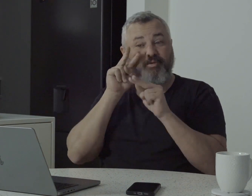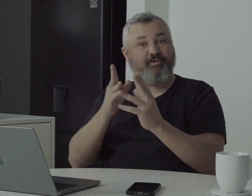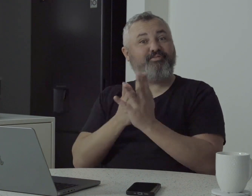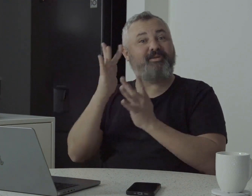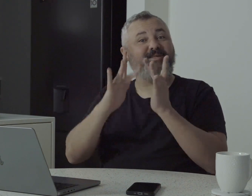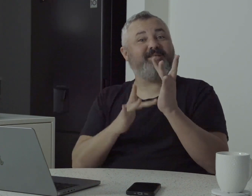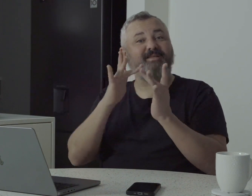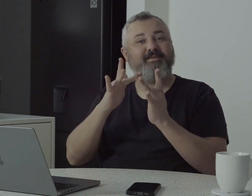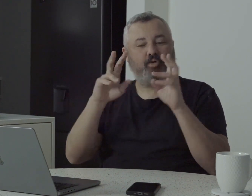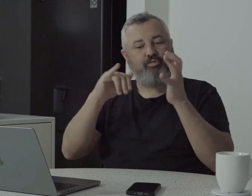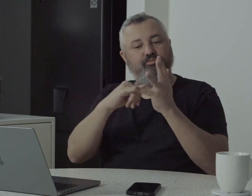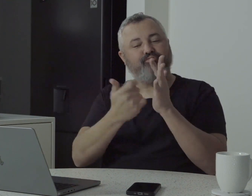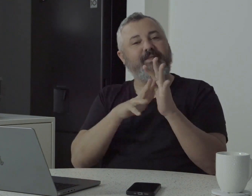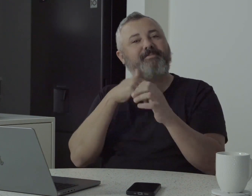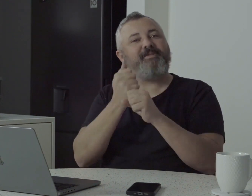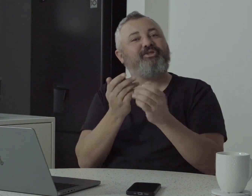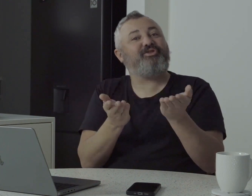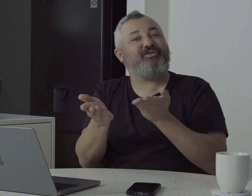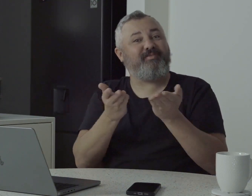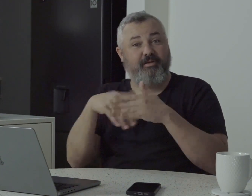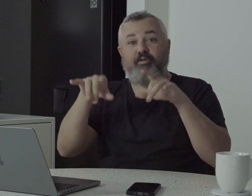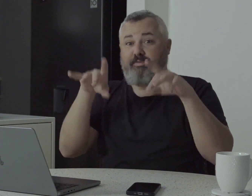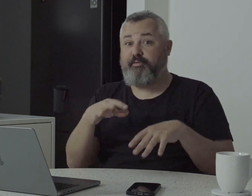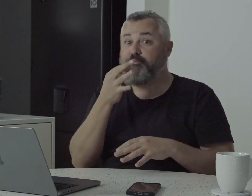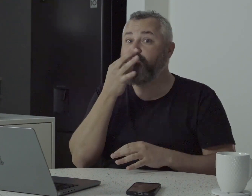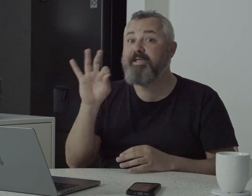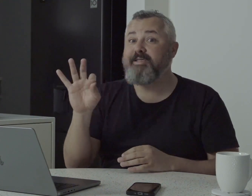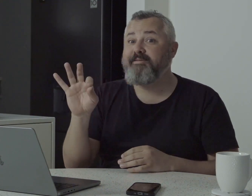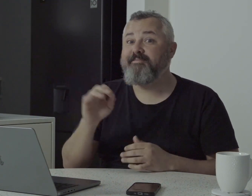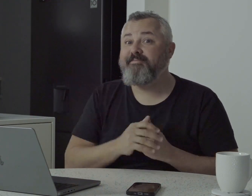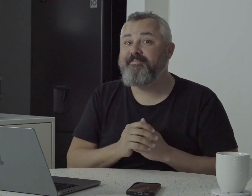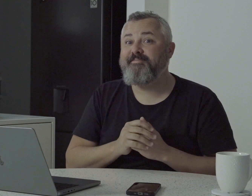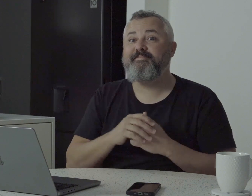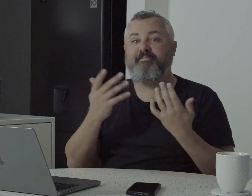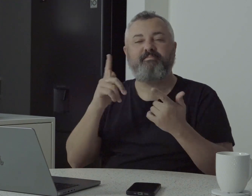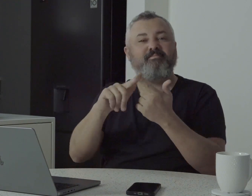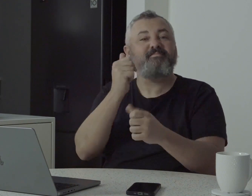Well, it's true. These free-to-air TV stations also stream programs through their respective streaming platforms.